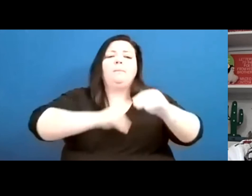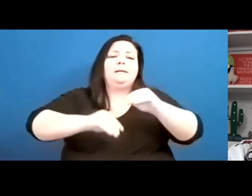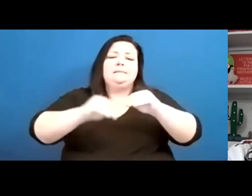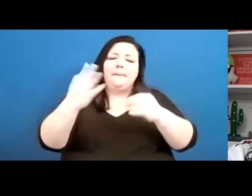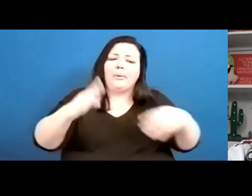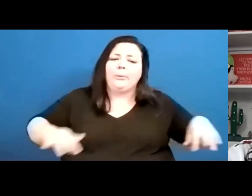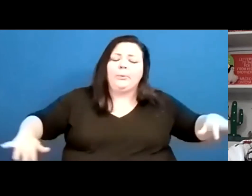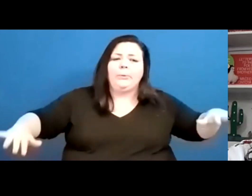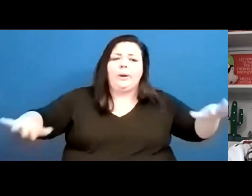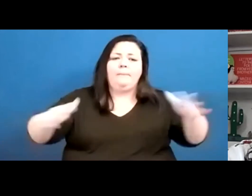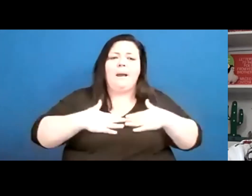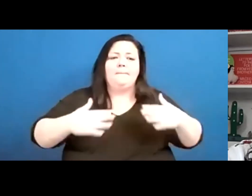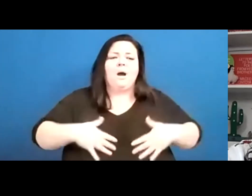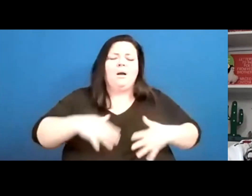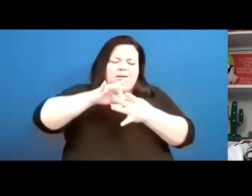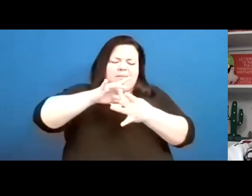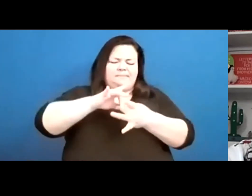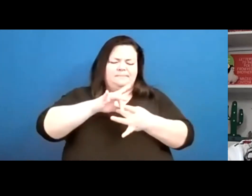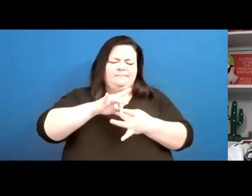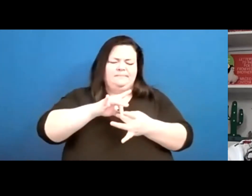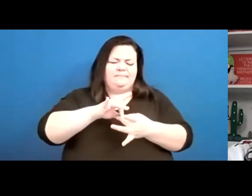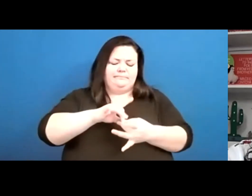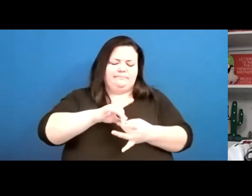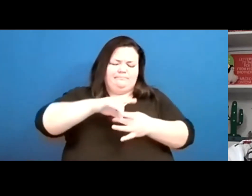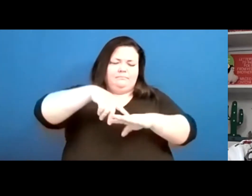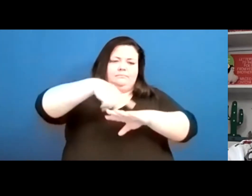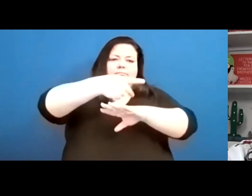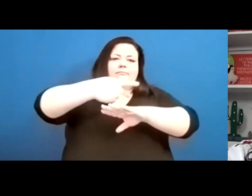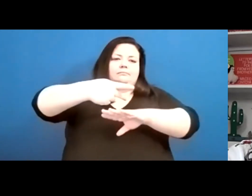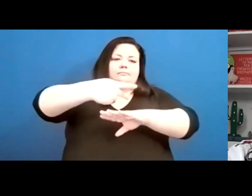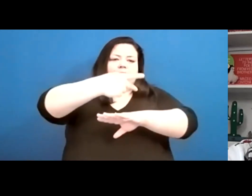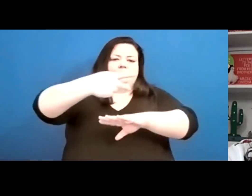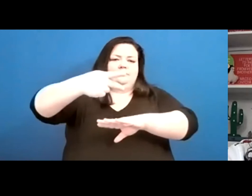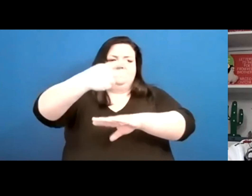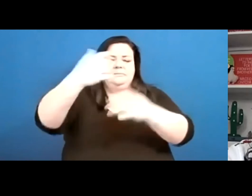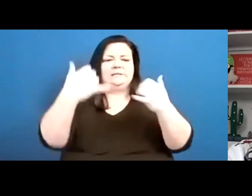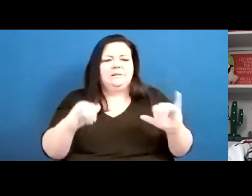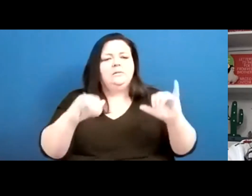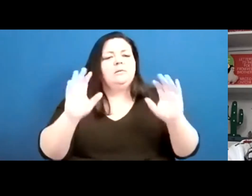my body against gravity./ But somehow, I floated;// the howl piercing through the water/